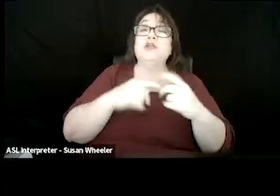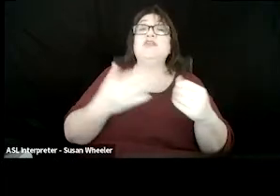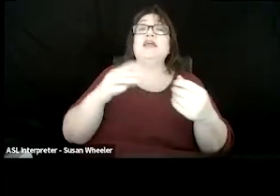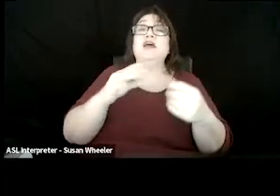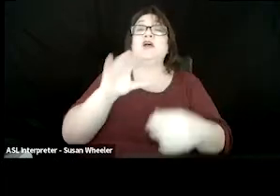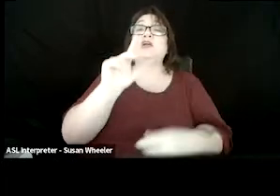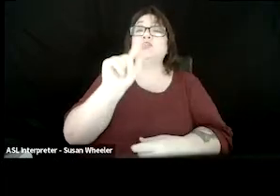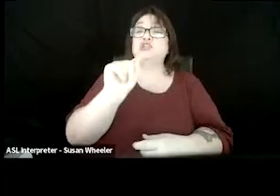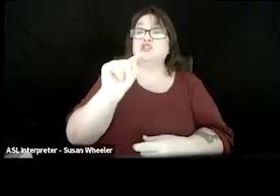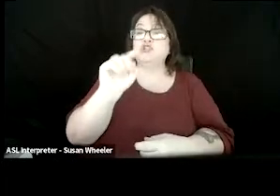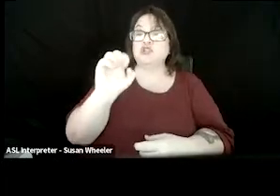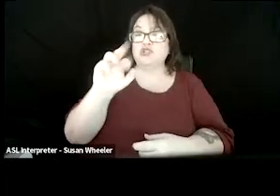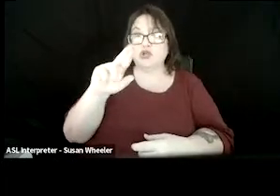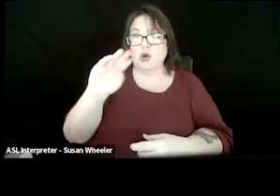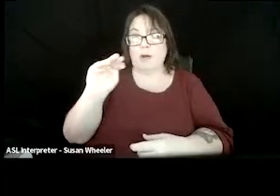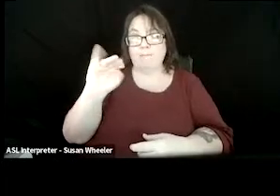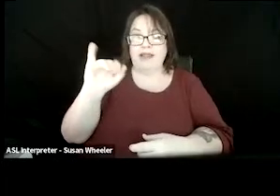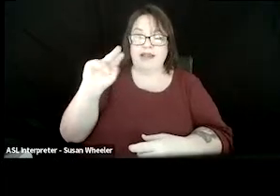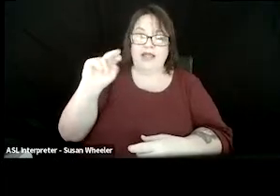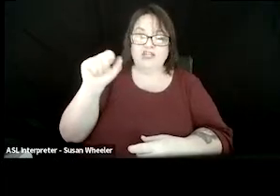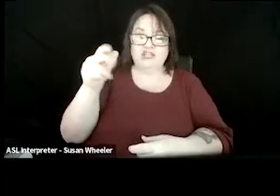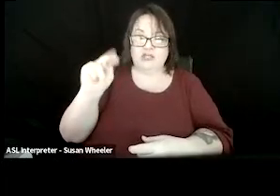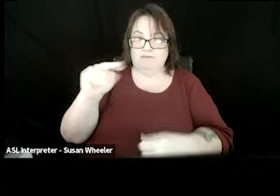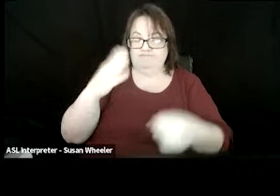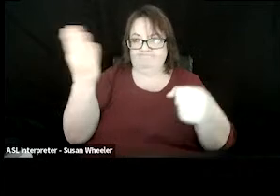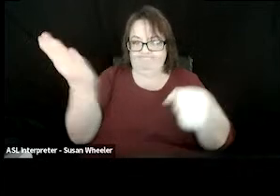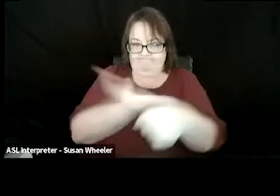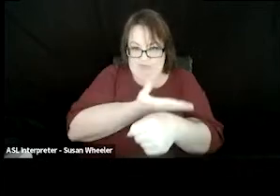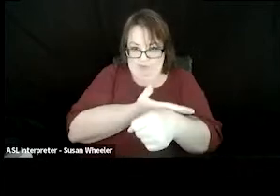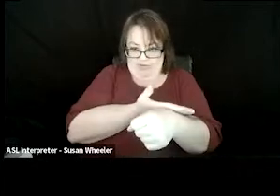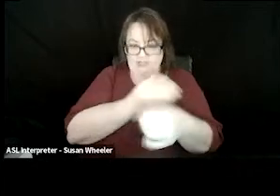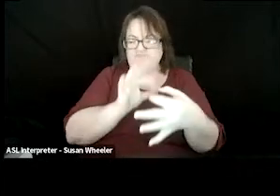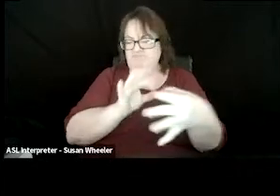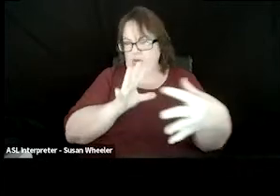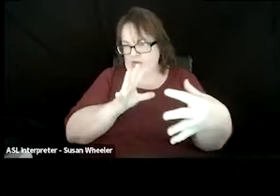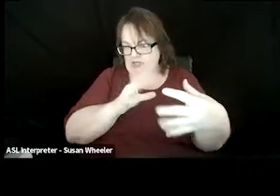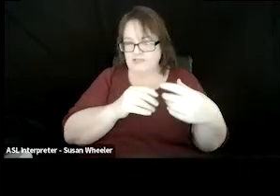Now the first thing you wanna think about when you're getting a job is not terminating